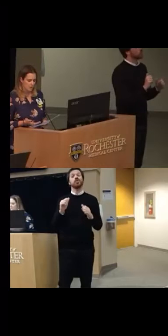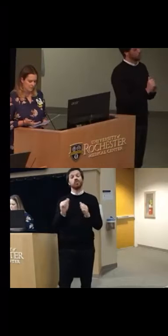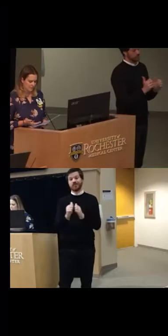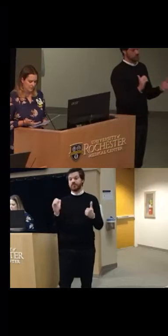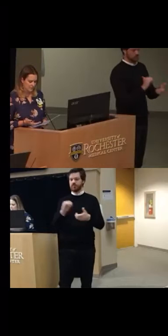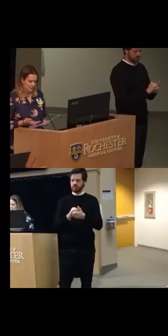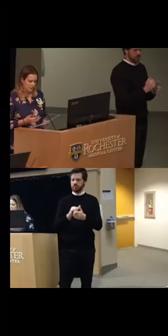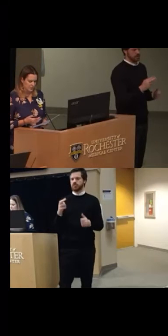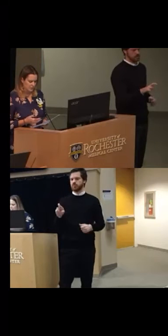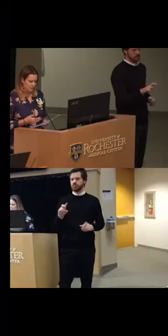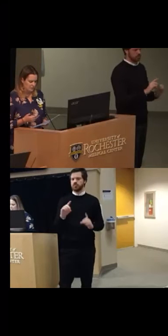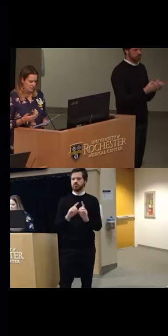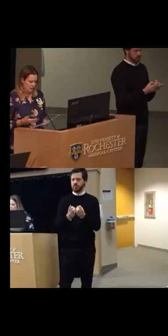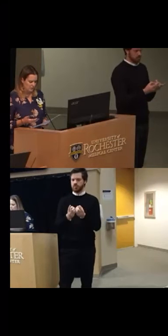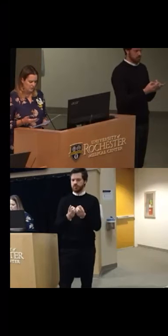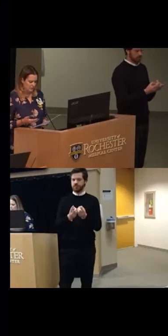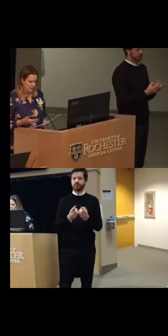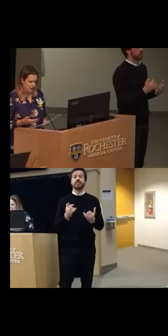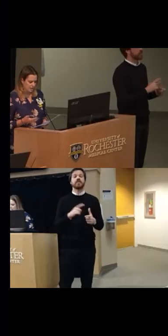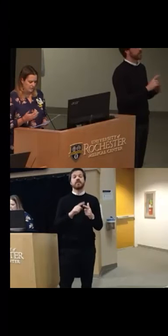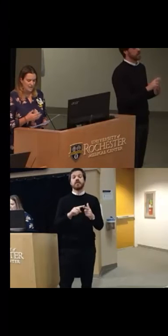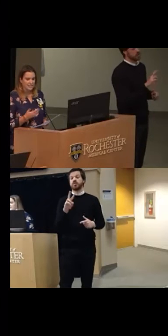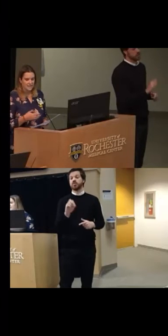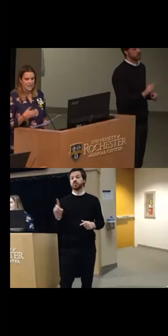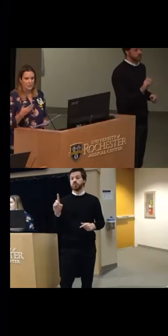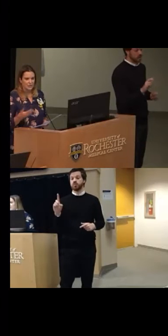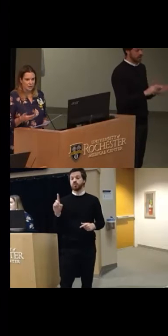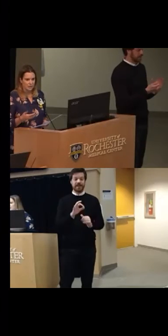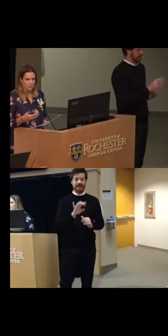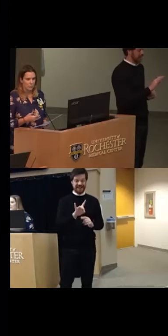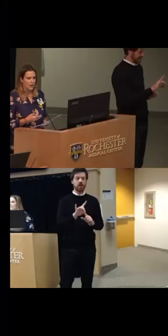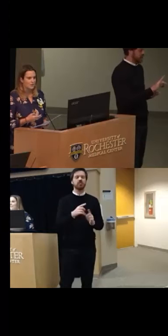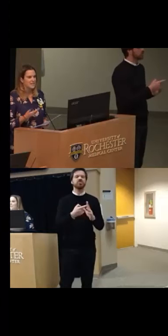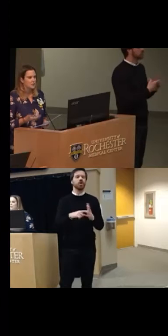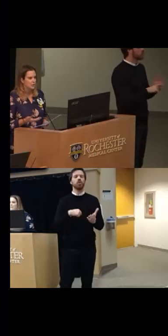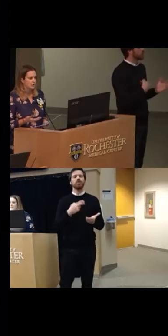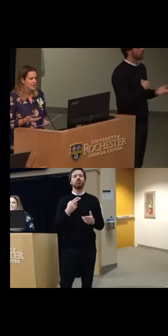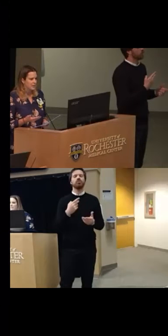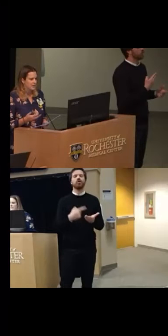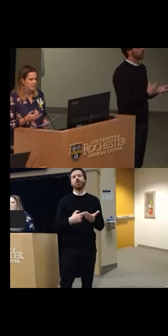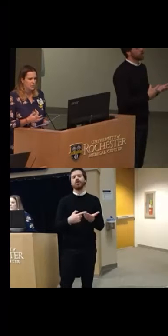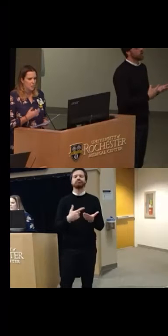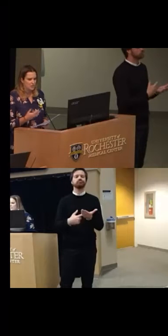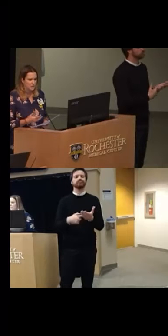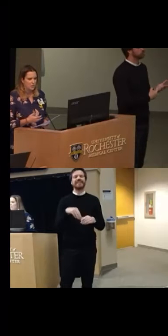department so in 2001 um so 1998 we started what we call an internal EAP meaning we worked here and